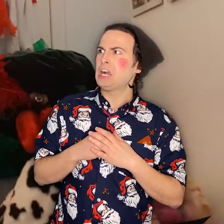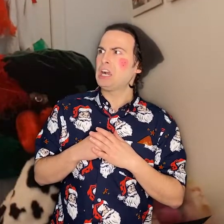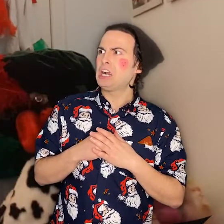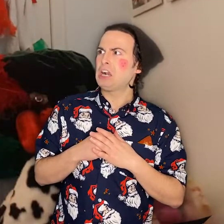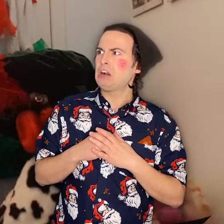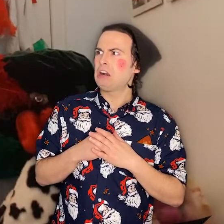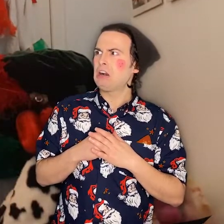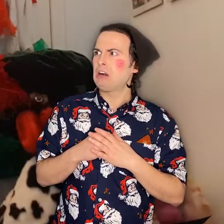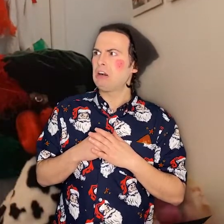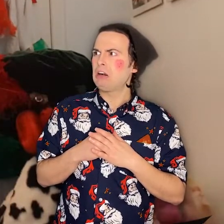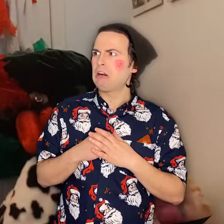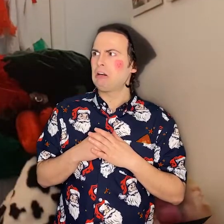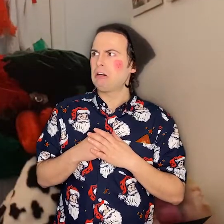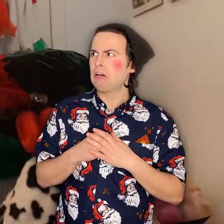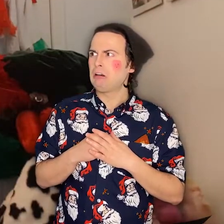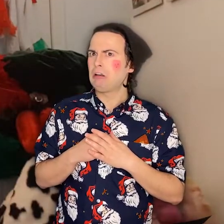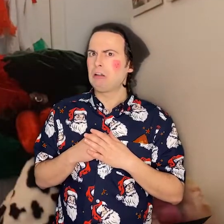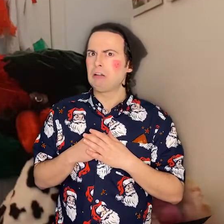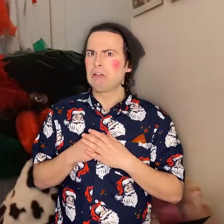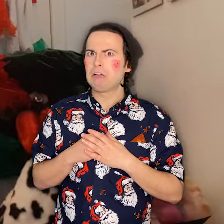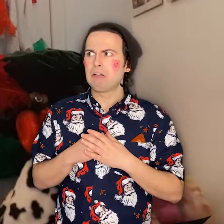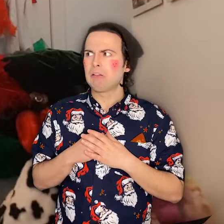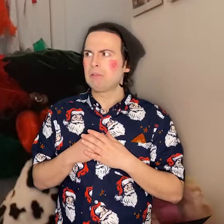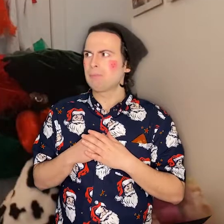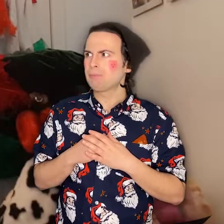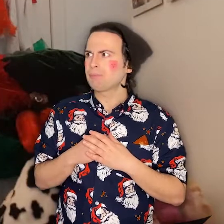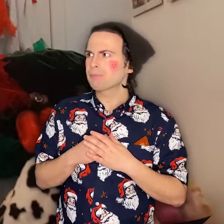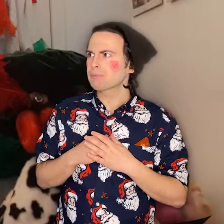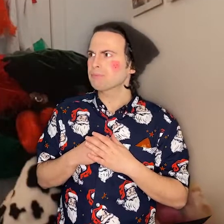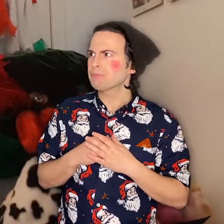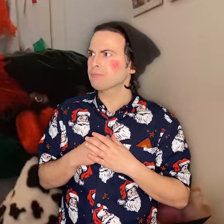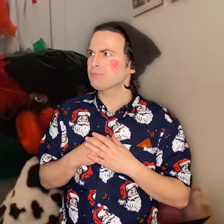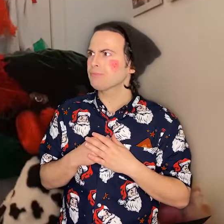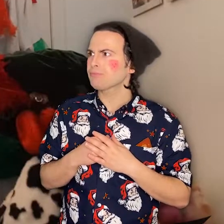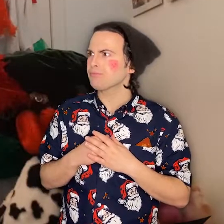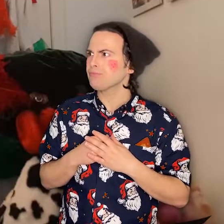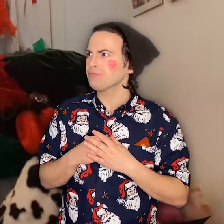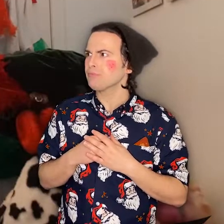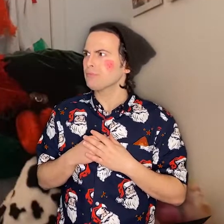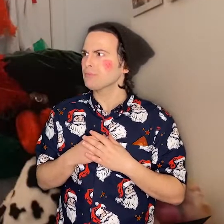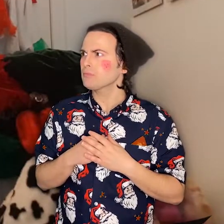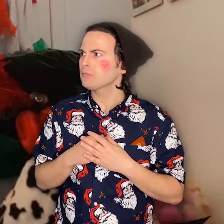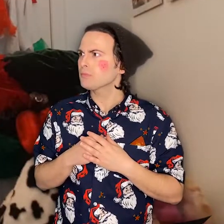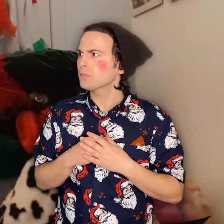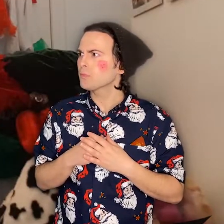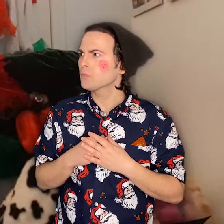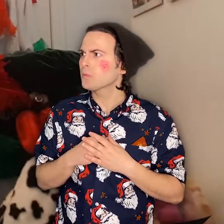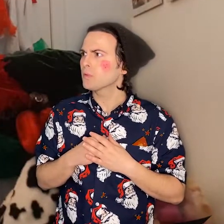Then the night before we opened Still Game I was standing at the top of stairs practicing